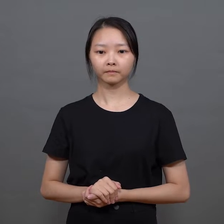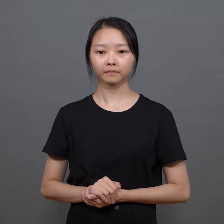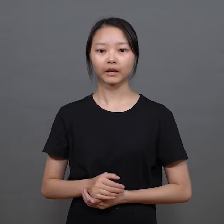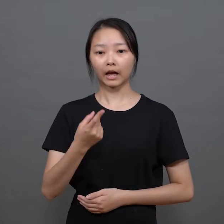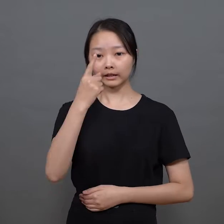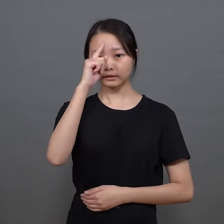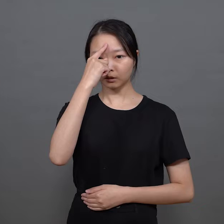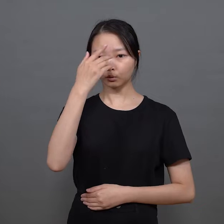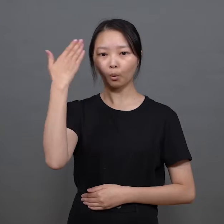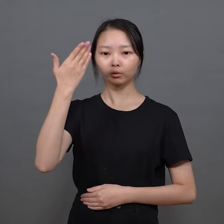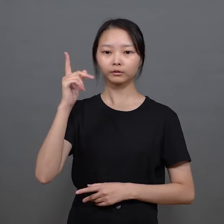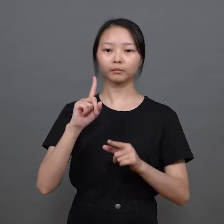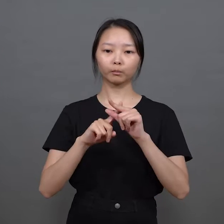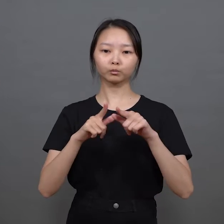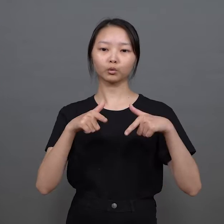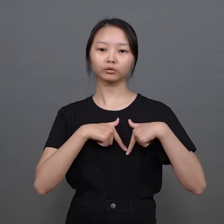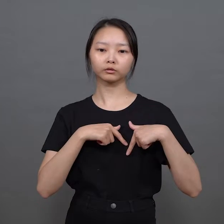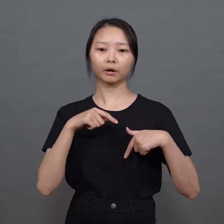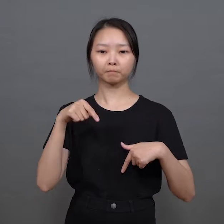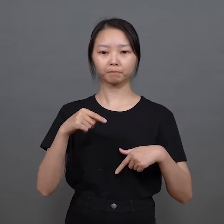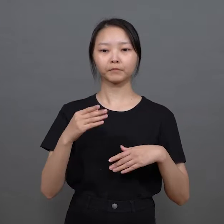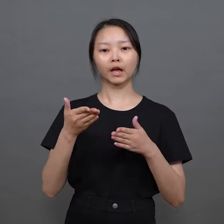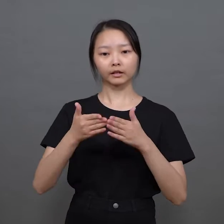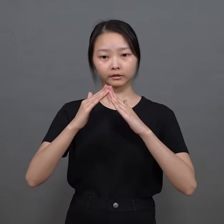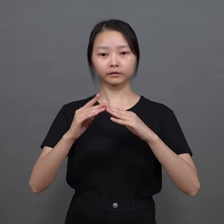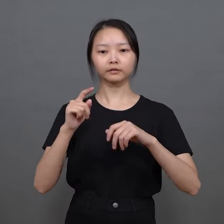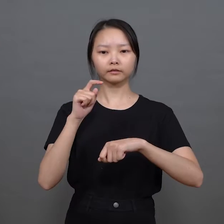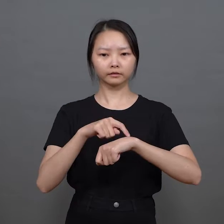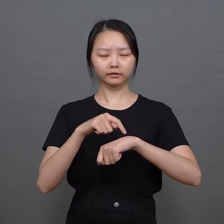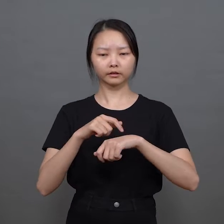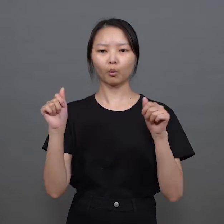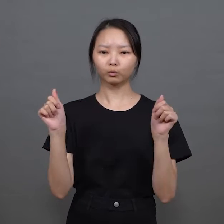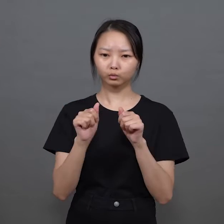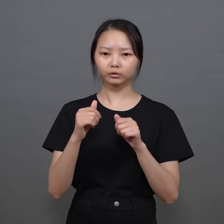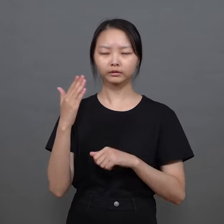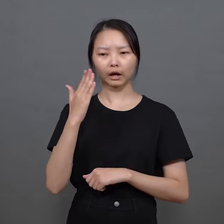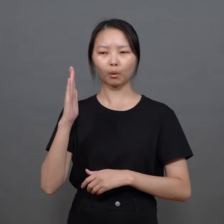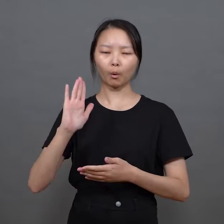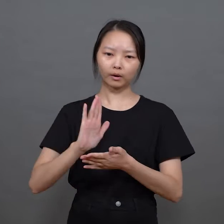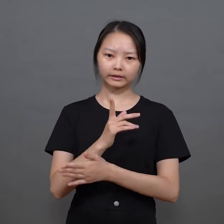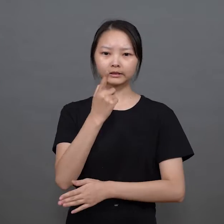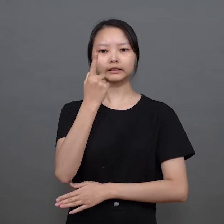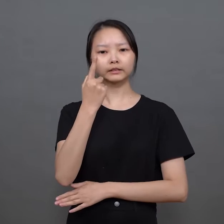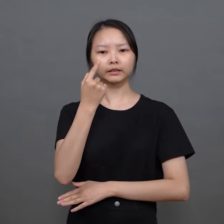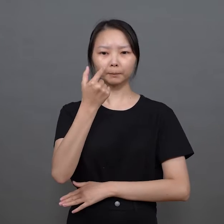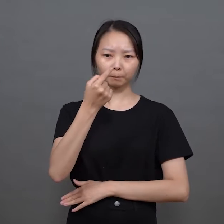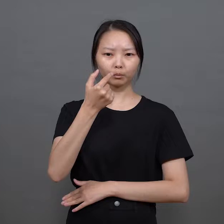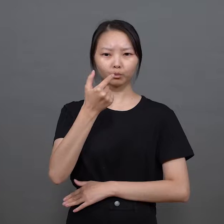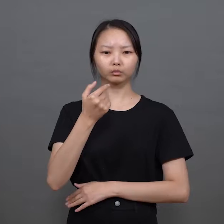The Pragati Maidan It was to be built in a very short time One year or one and a half years’ time